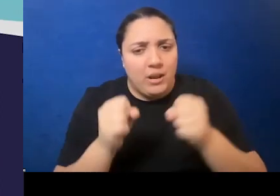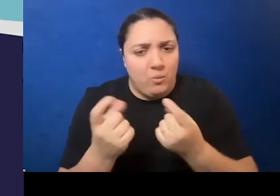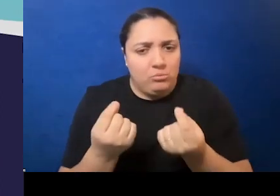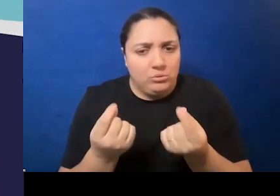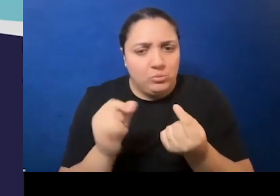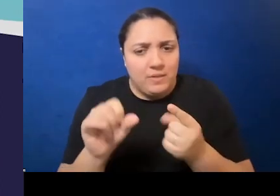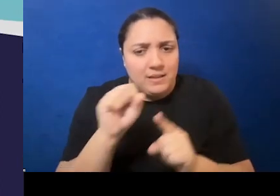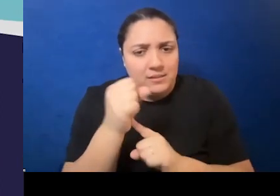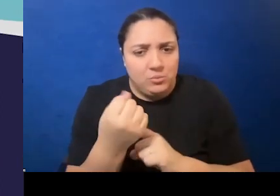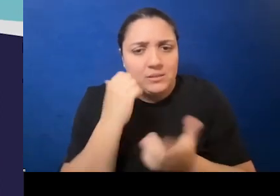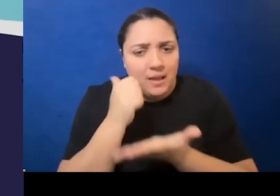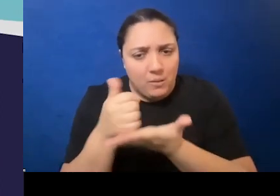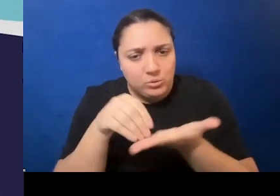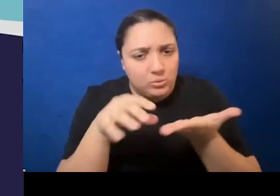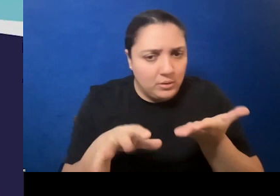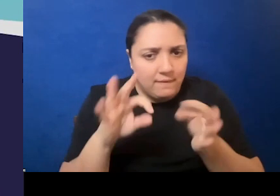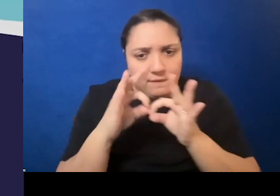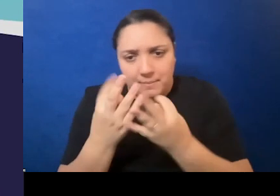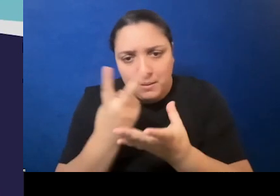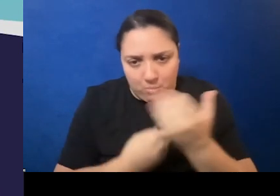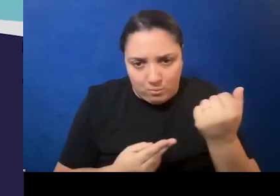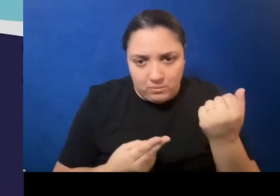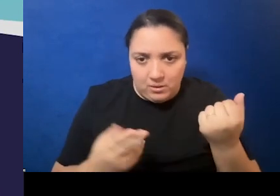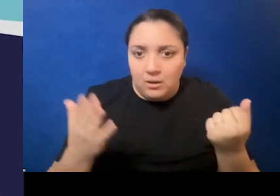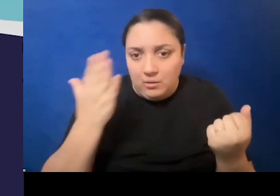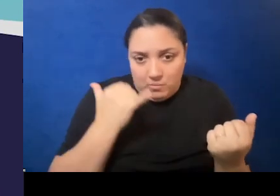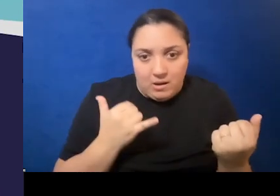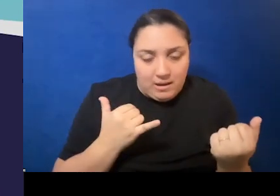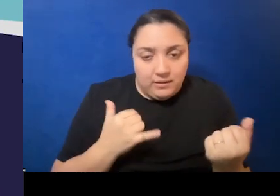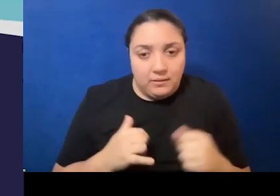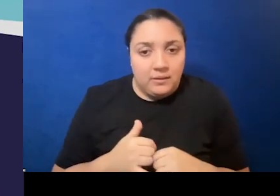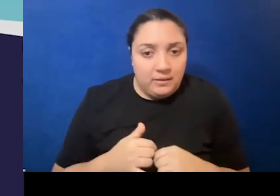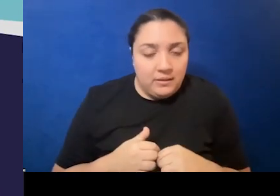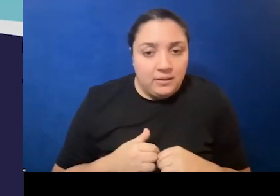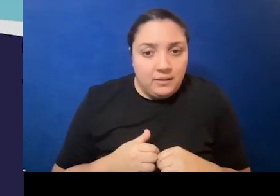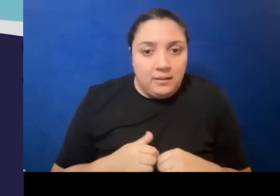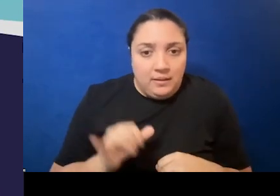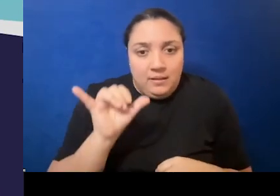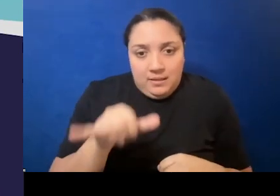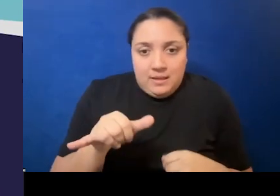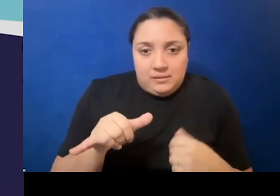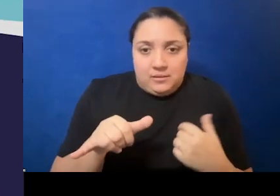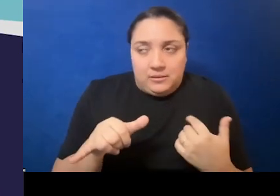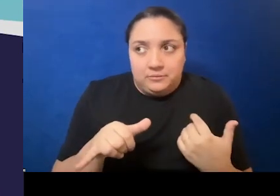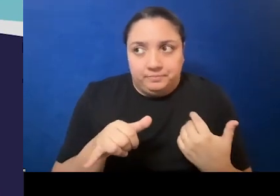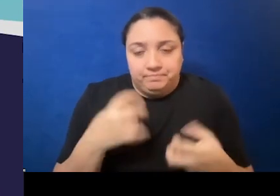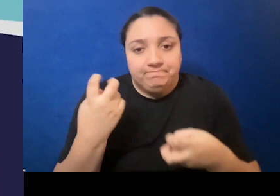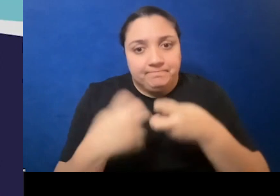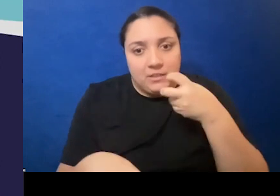SITUATION. I WILL TALK ABOUT STRATEGIES IN THOSE CASES TO HELP THE STUDENTS AND FAMILIES BECAUSE IT IS A